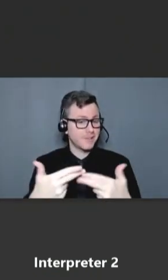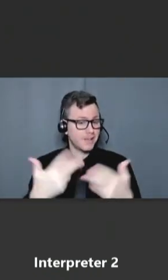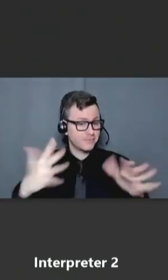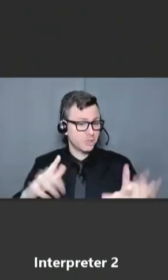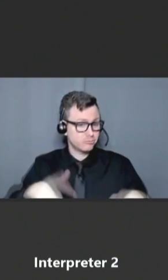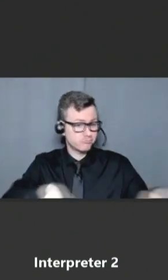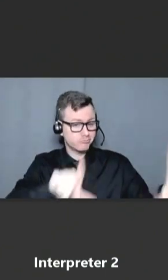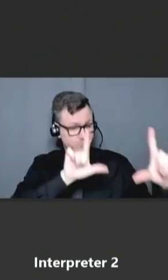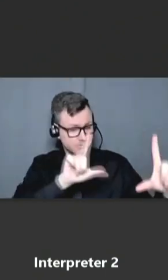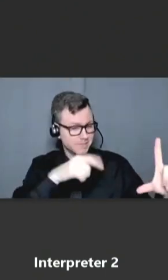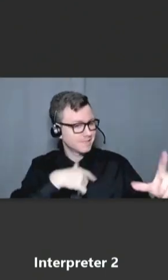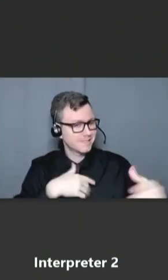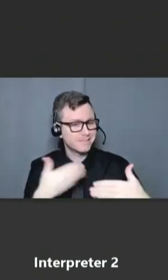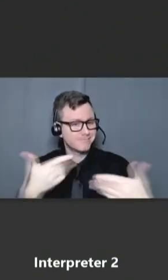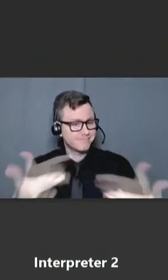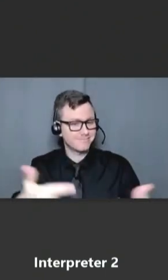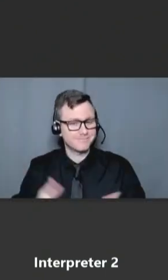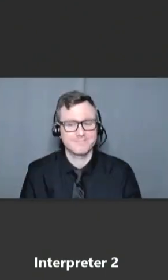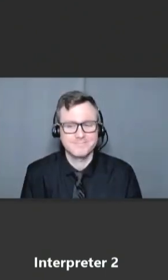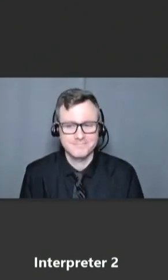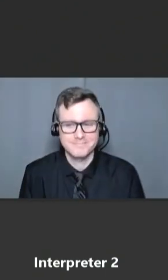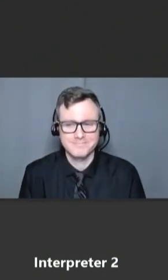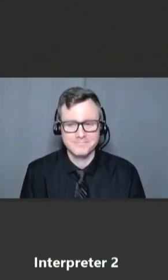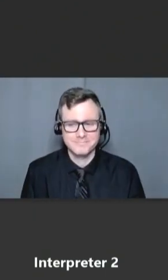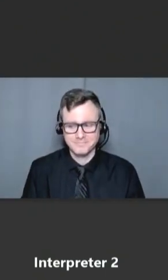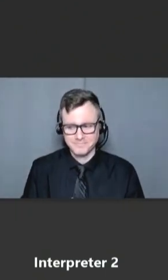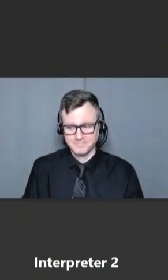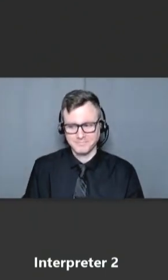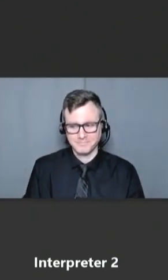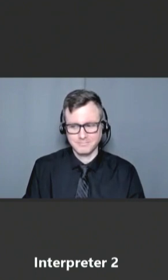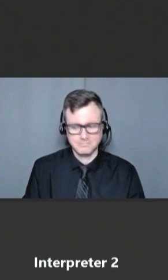Tari Hanneman: